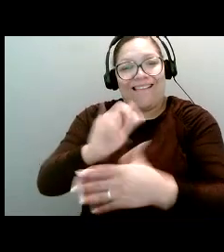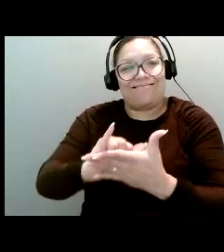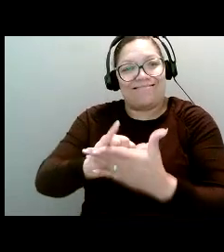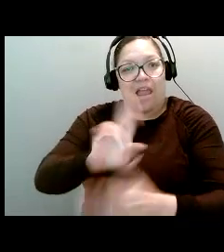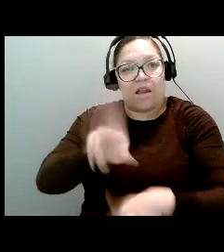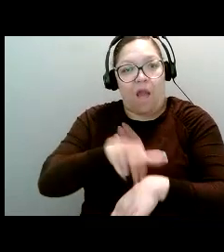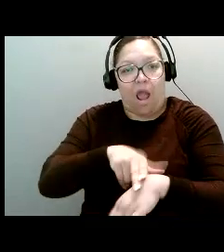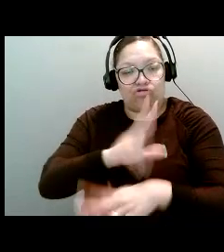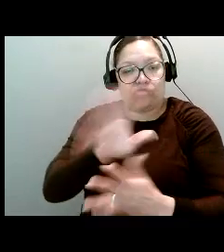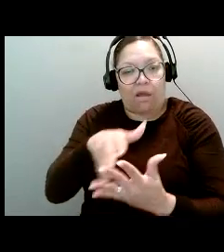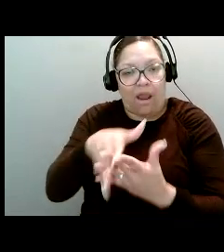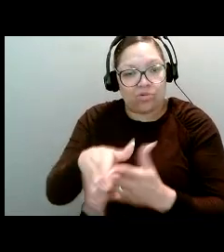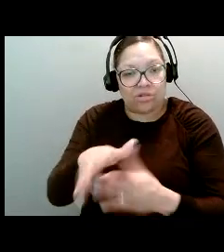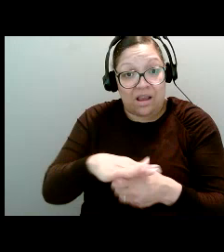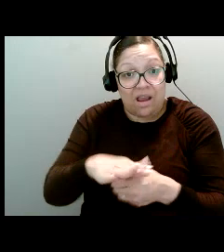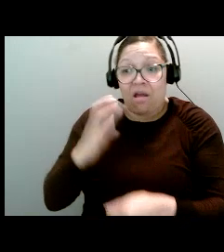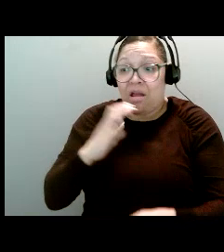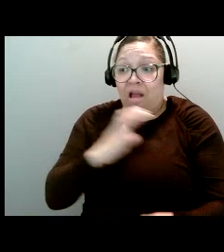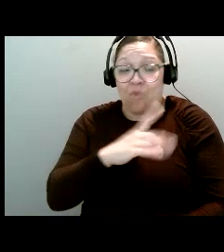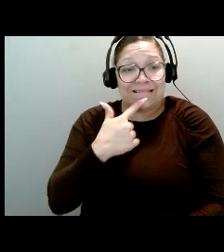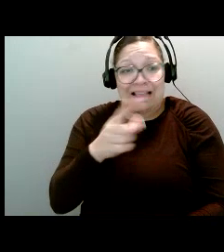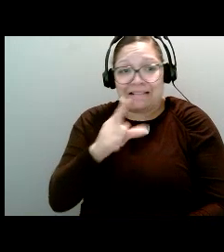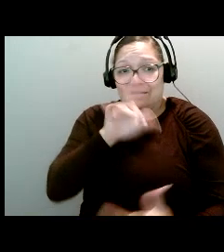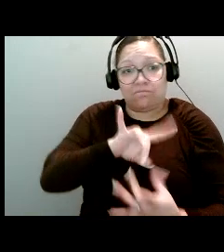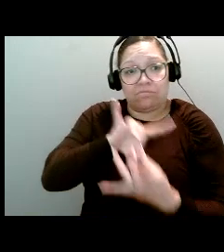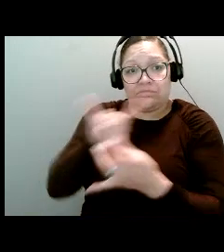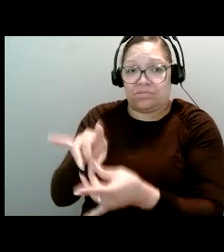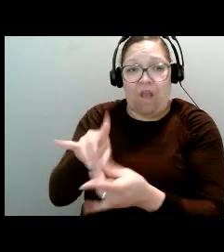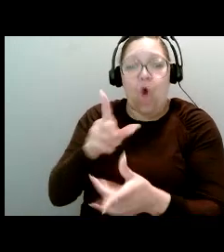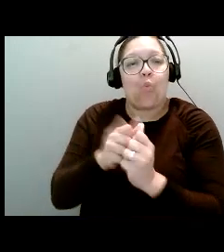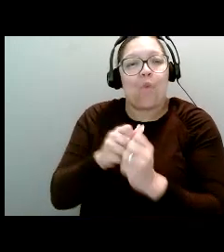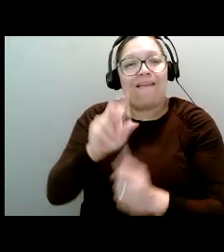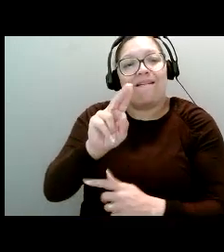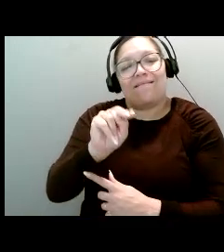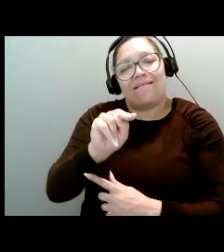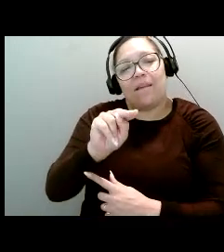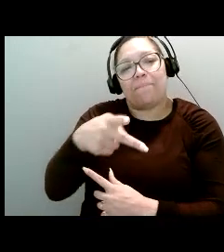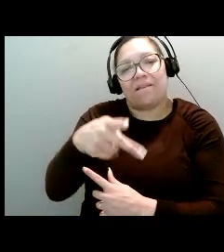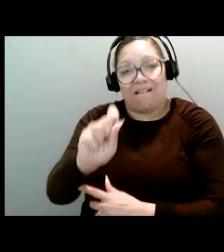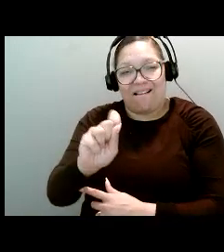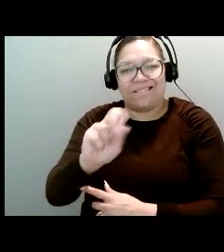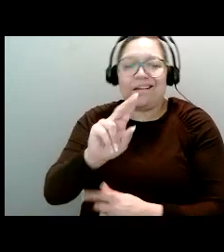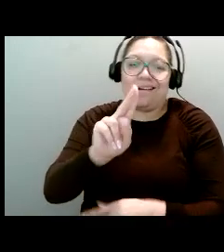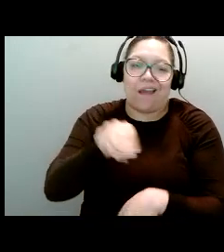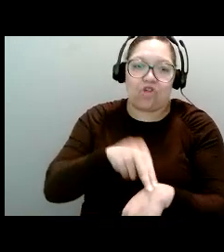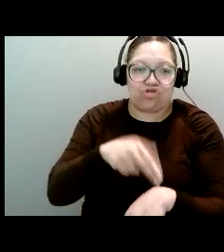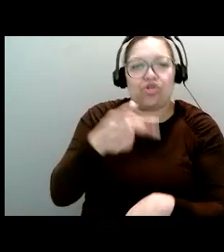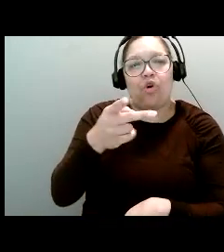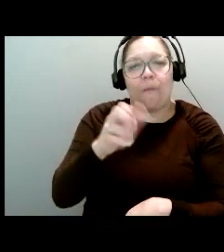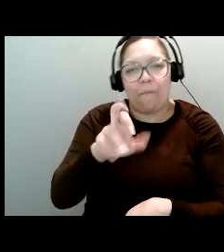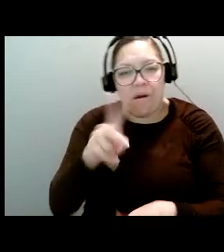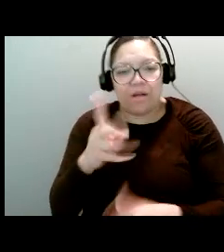Congress tells us that it is not a unit of the National Park Service. You may be familiar with Colonial, Fort Monroe or Cape Hatteras,